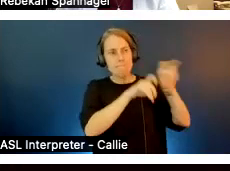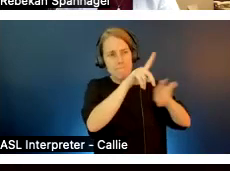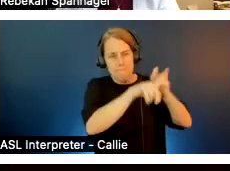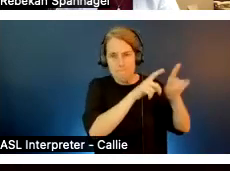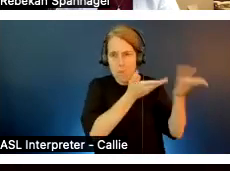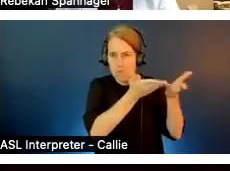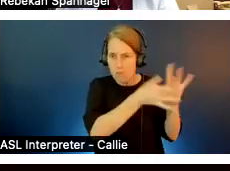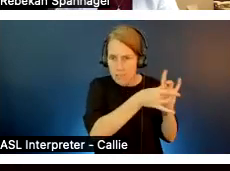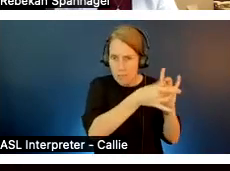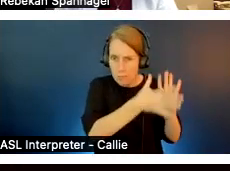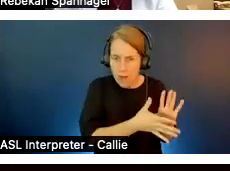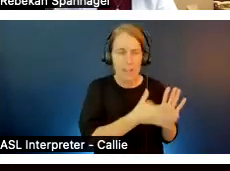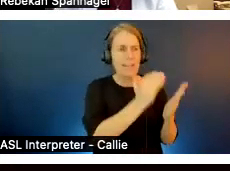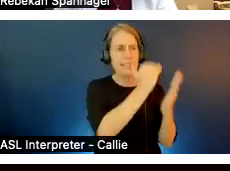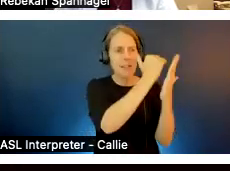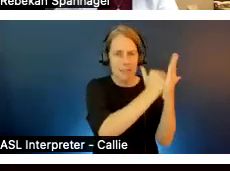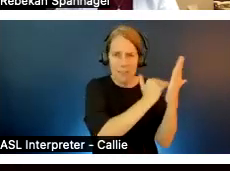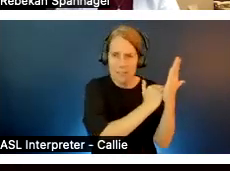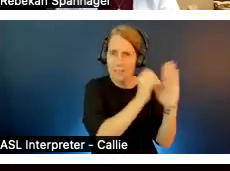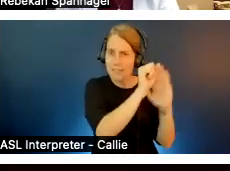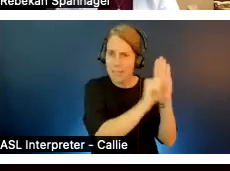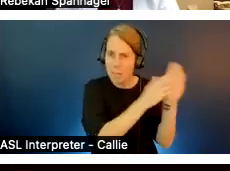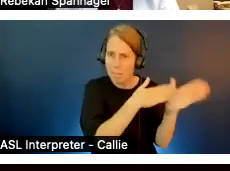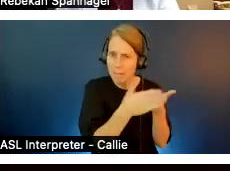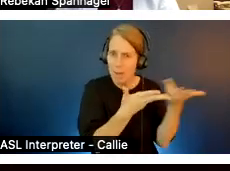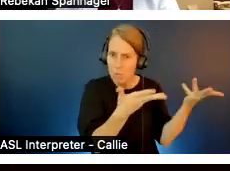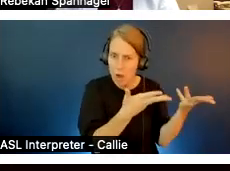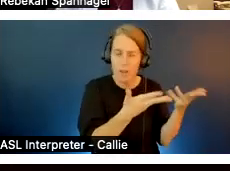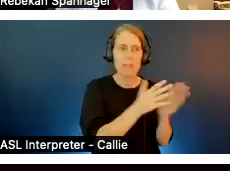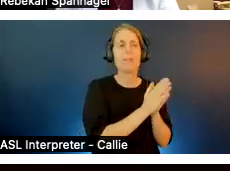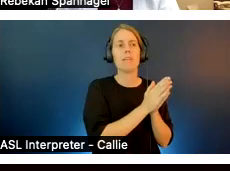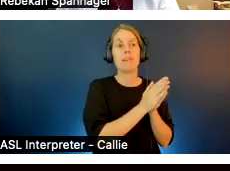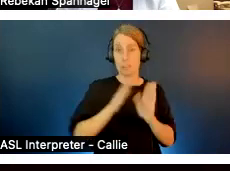what's in the state plan learning about programs for children if you if you or your child are